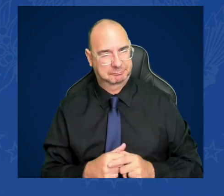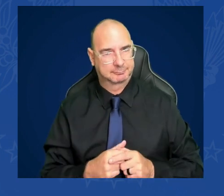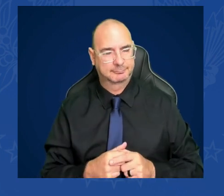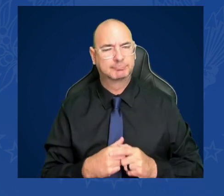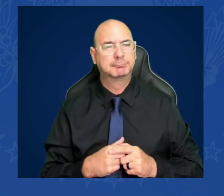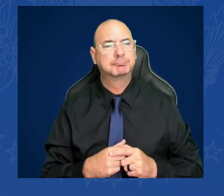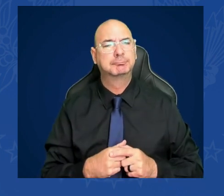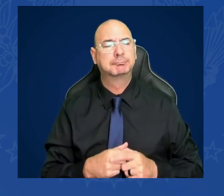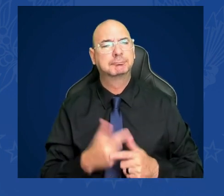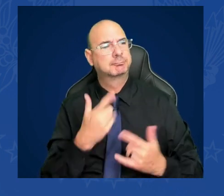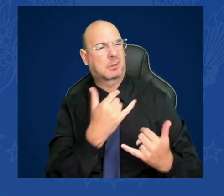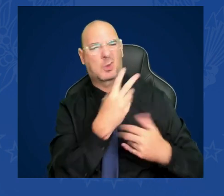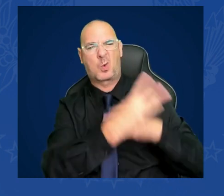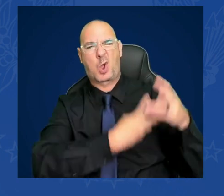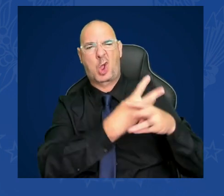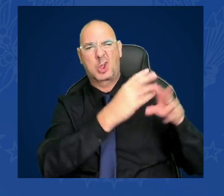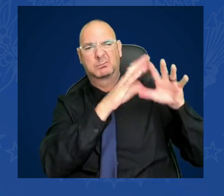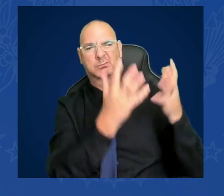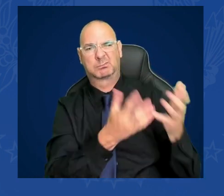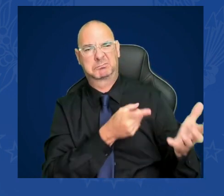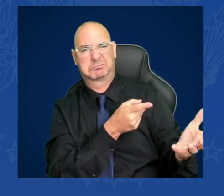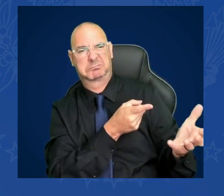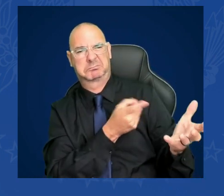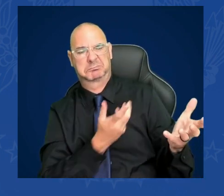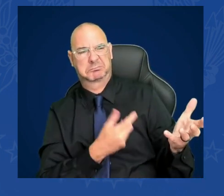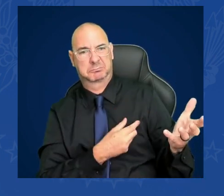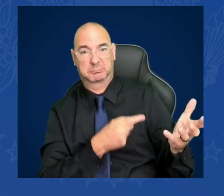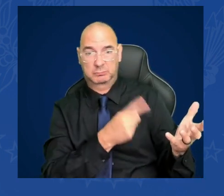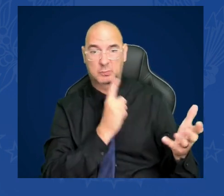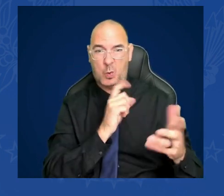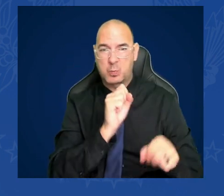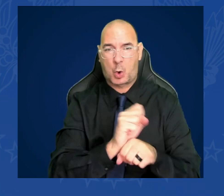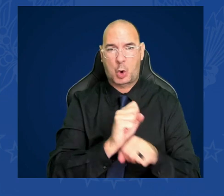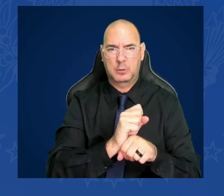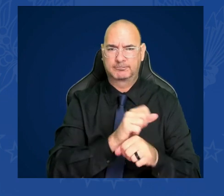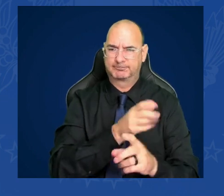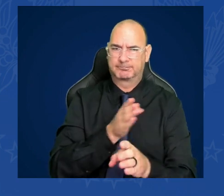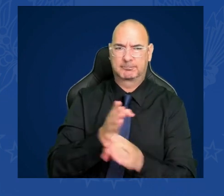the work of the Coast Guard, and your role in both.